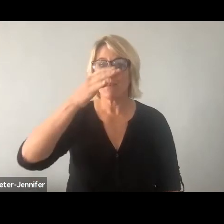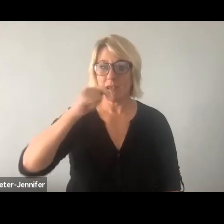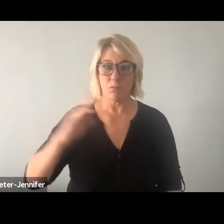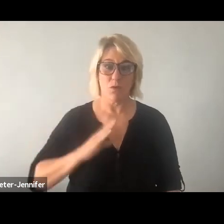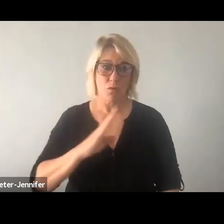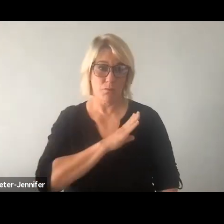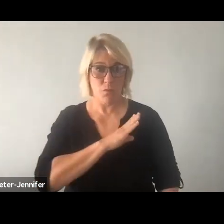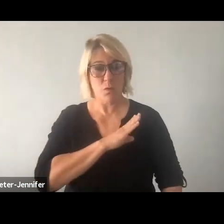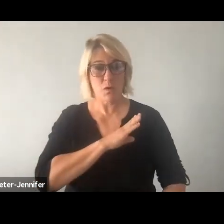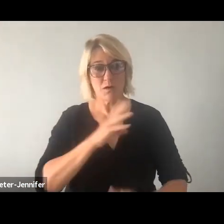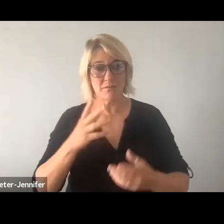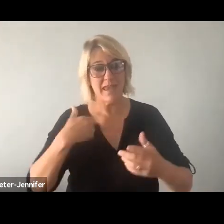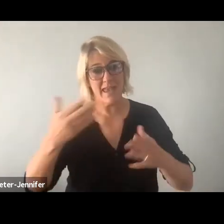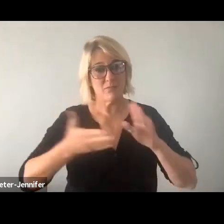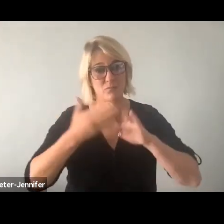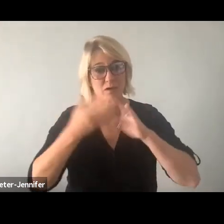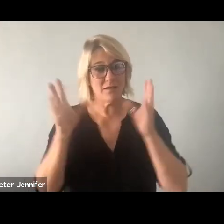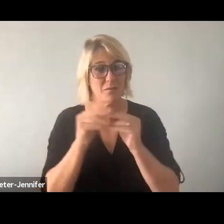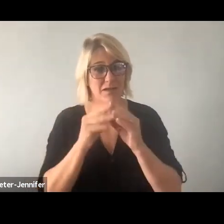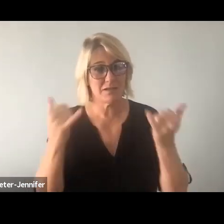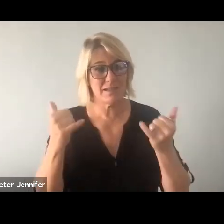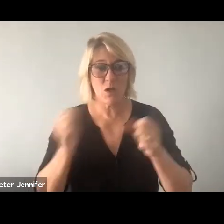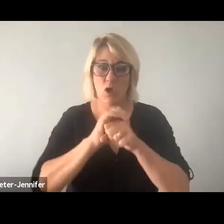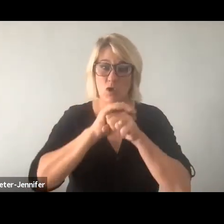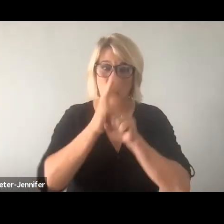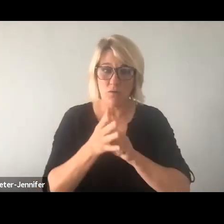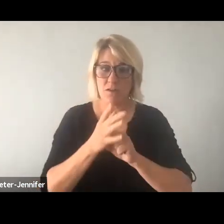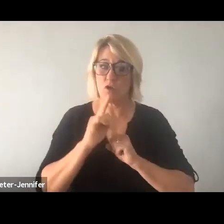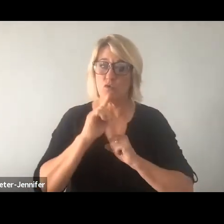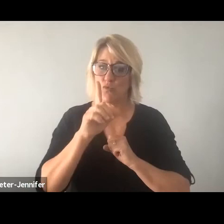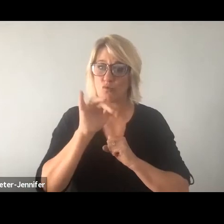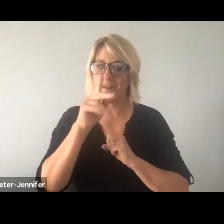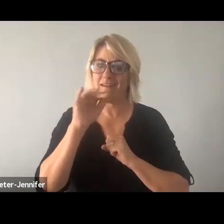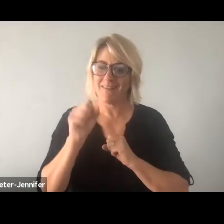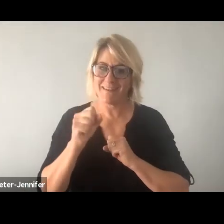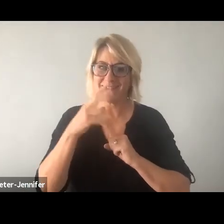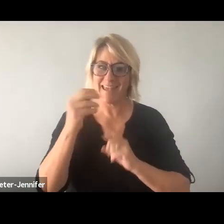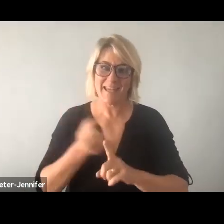Welcome to everyone. My name is Scott Burlingame. I am an APRIL board